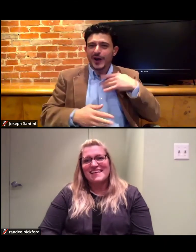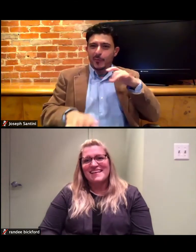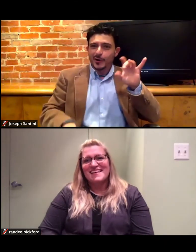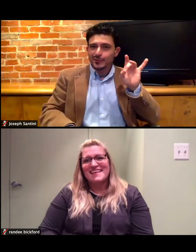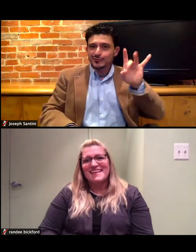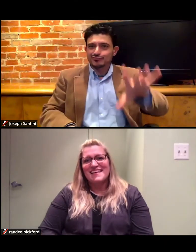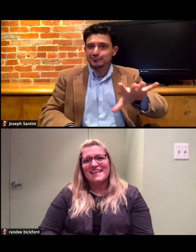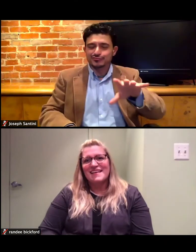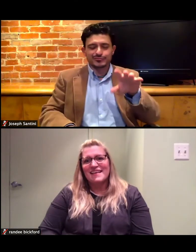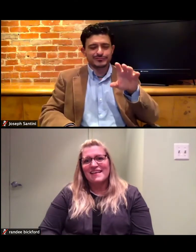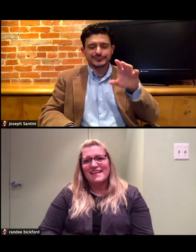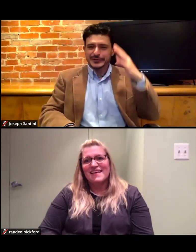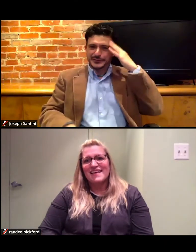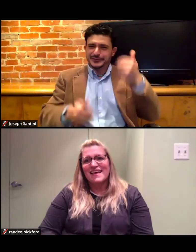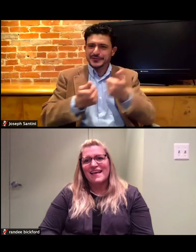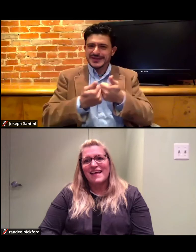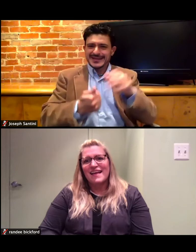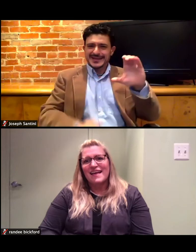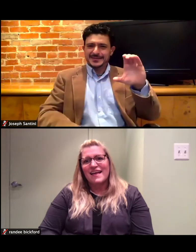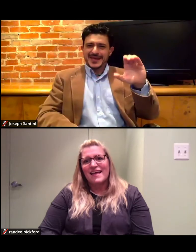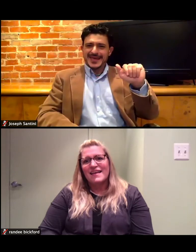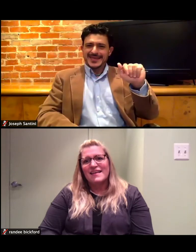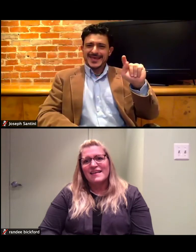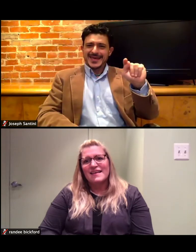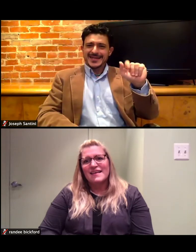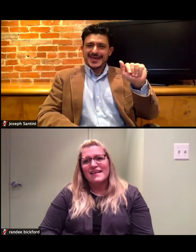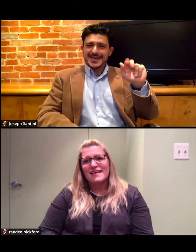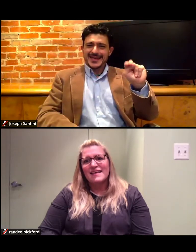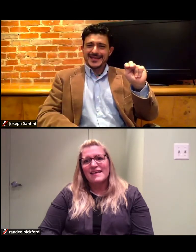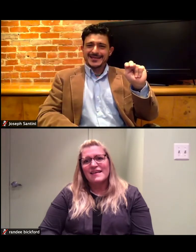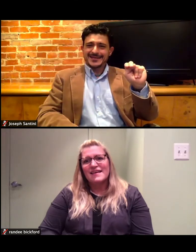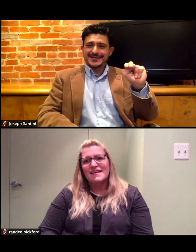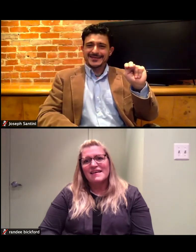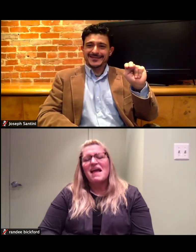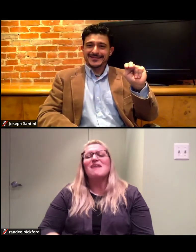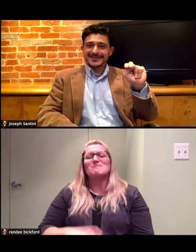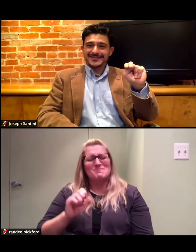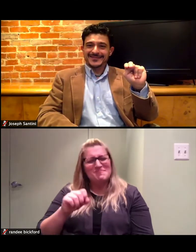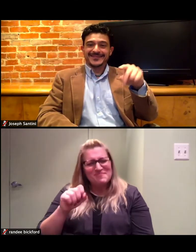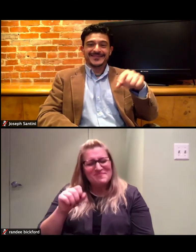And another challenge that I really appreciated that I wanna throw out to you is playing the game, Catan.